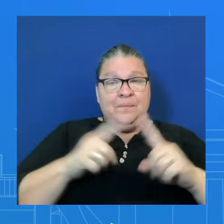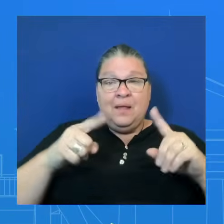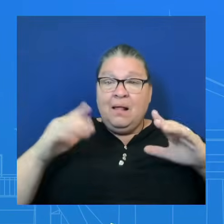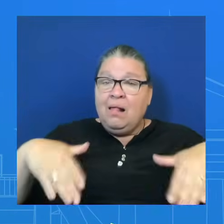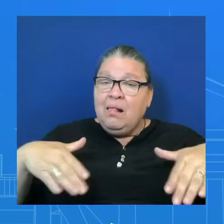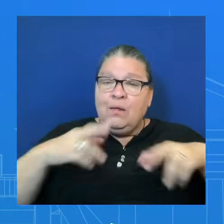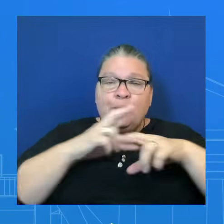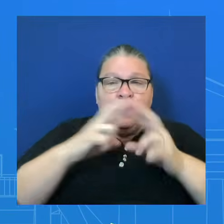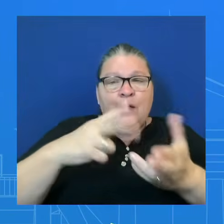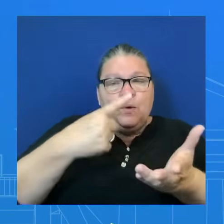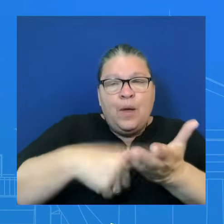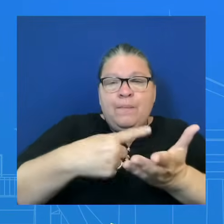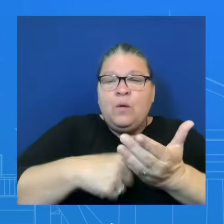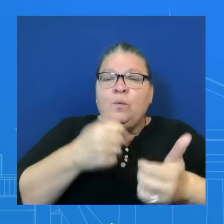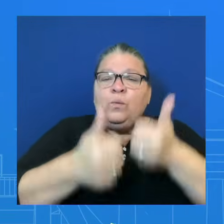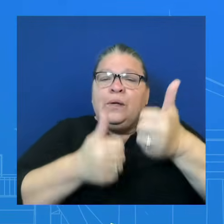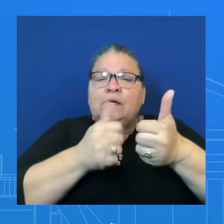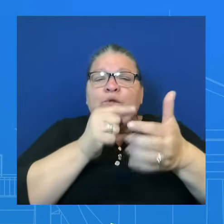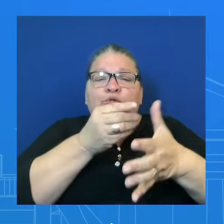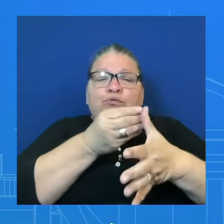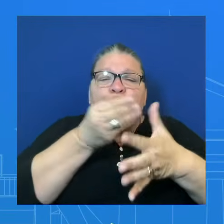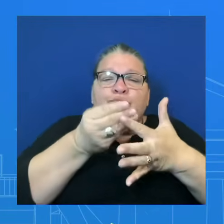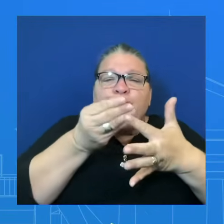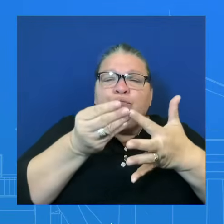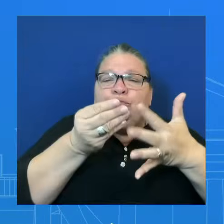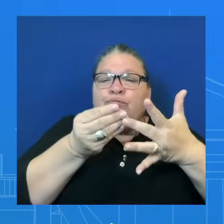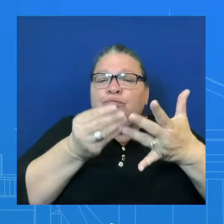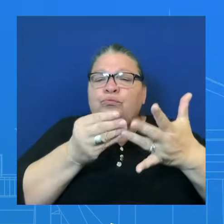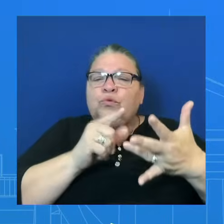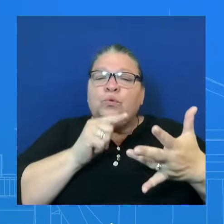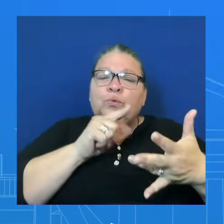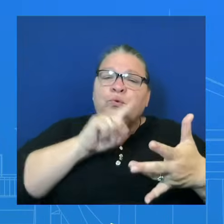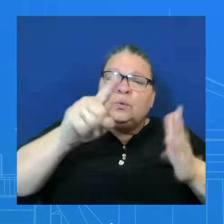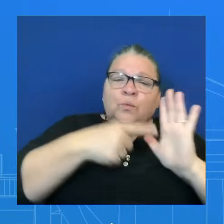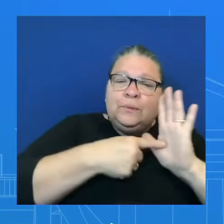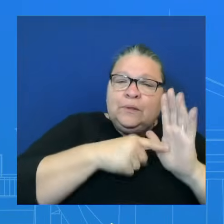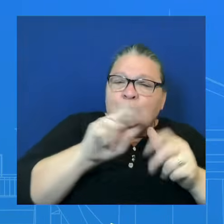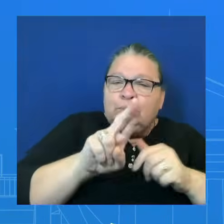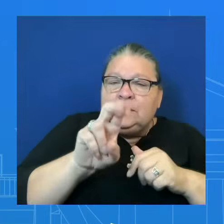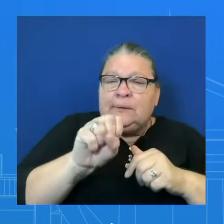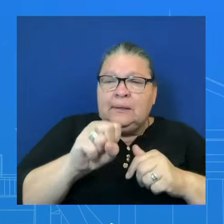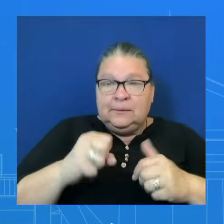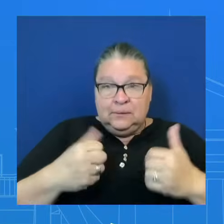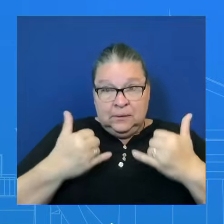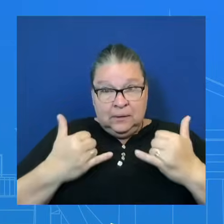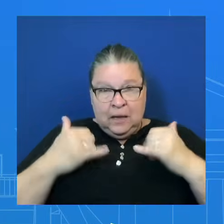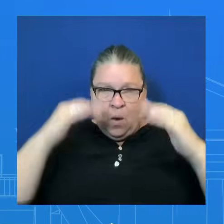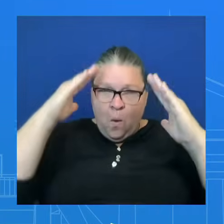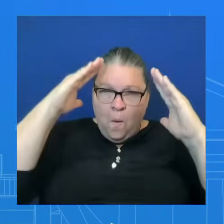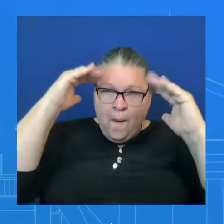But, you know, look, we're hopeful, and we'll see what they come back with and what we're able to talk about. Ms. Jean-Pierre: Go -- The Press: On the NATO, John -- can I just -- Ms. Jean-Pierre: